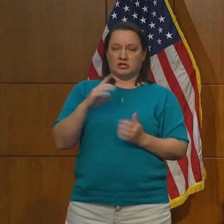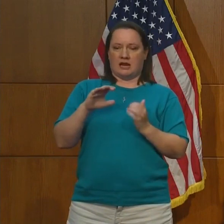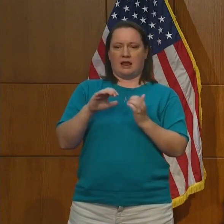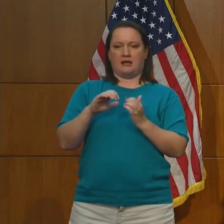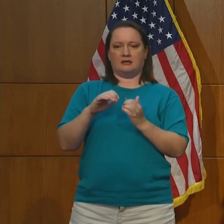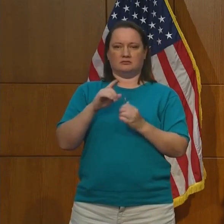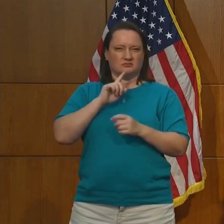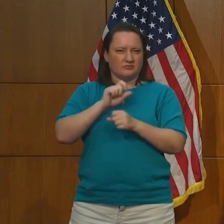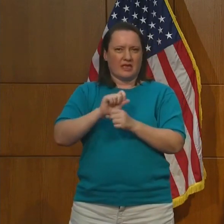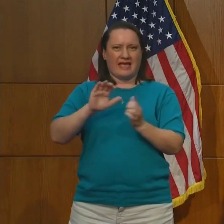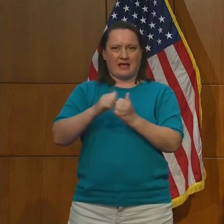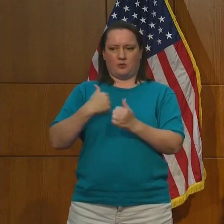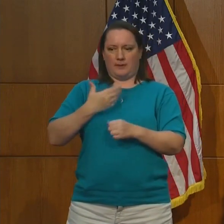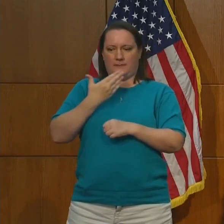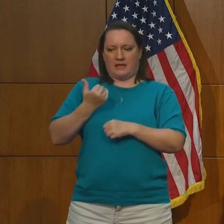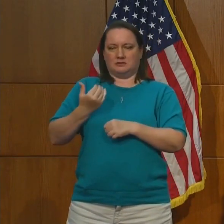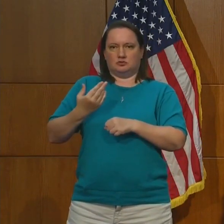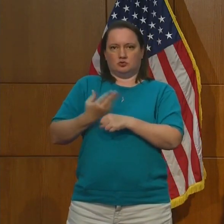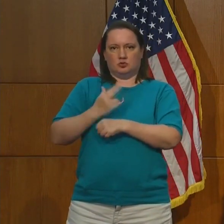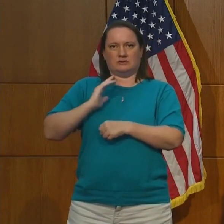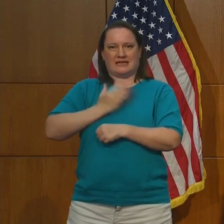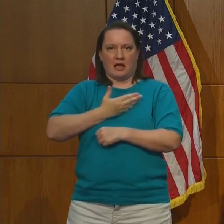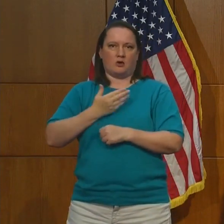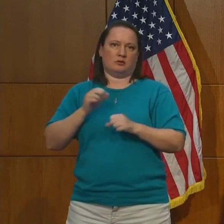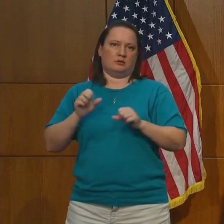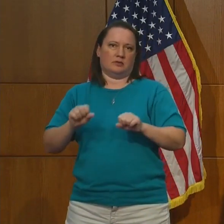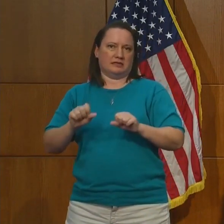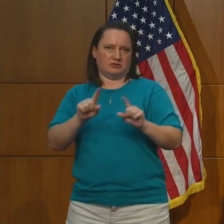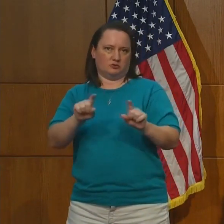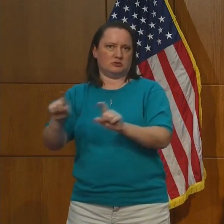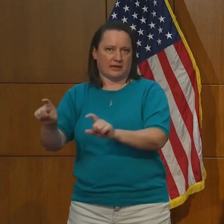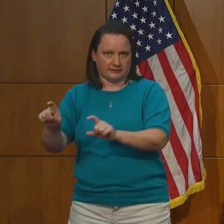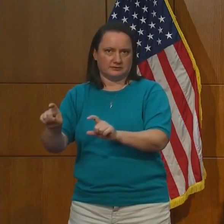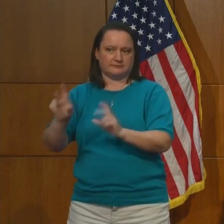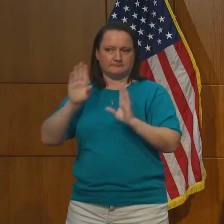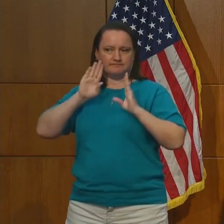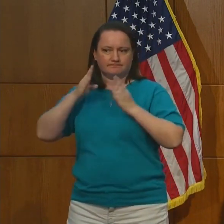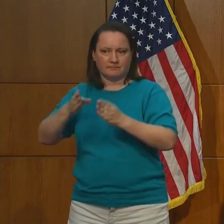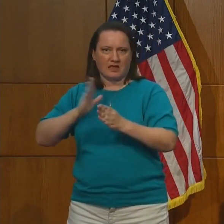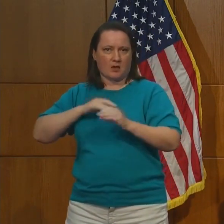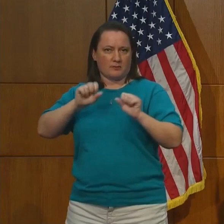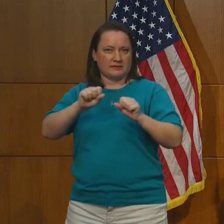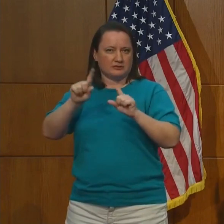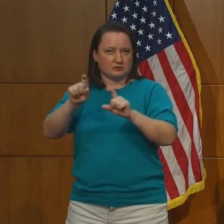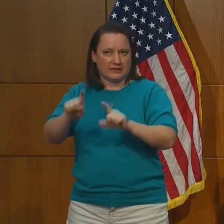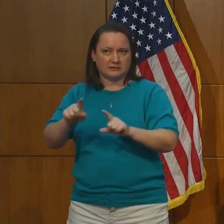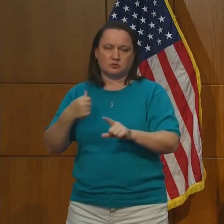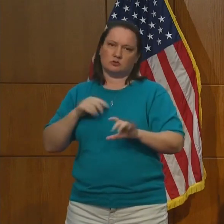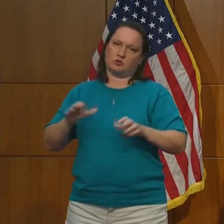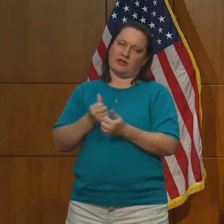THE PROBLEM. NOTHING THERE ARE A LOT OF OPTIONS AND THAT'S THE CENTER AROUND HOW BEST TO USE